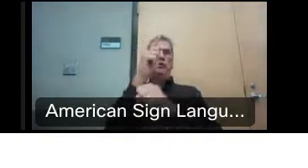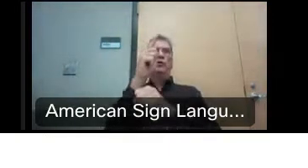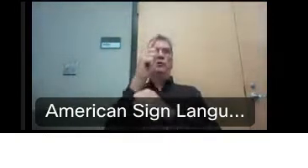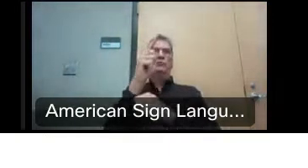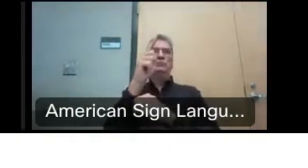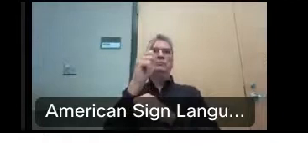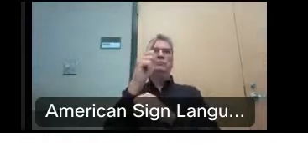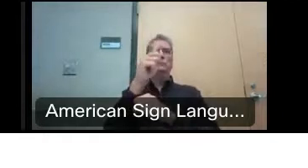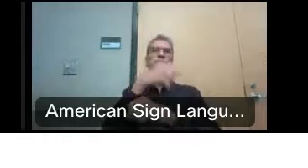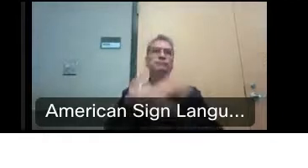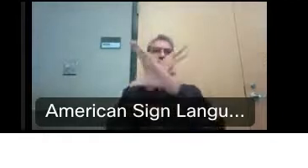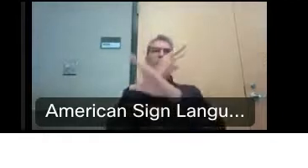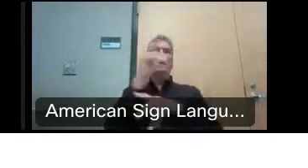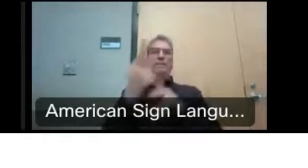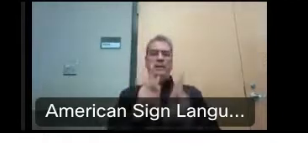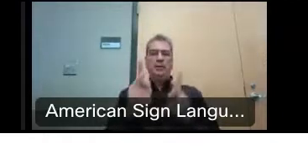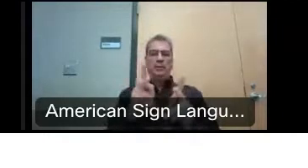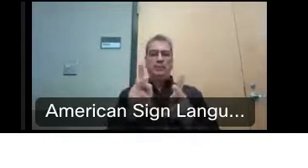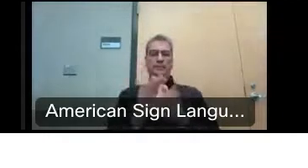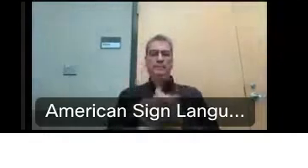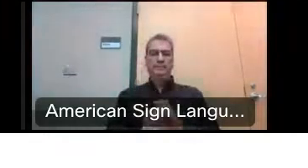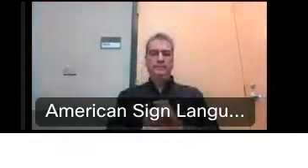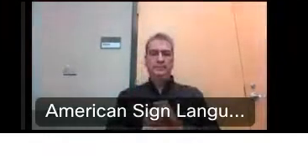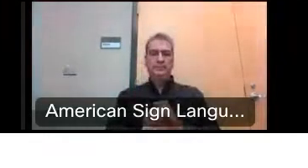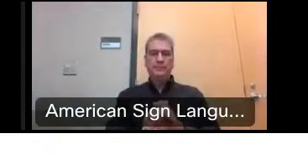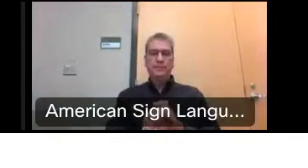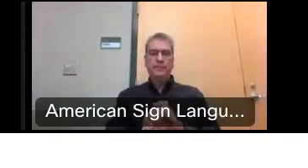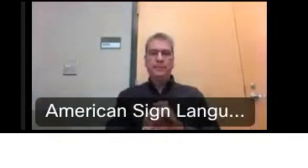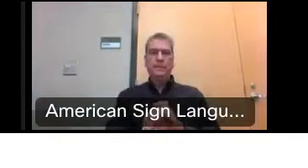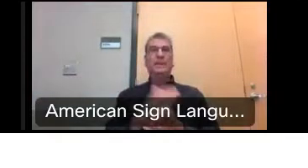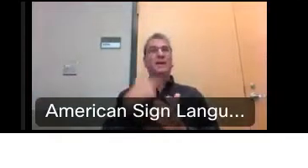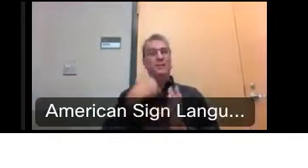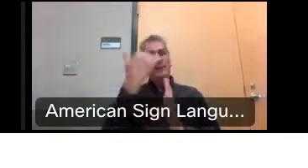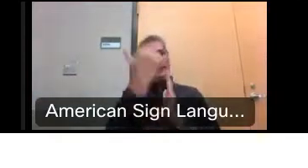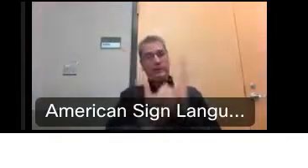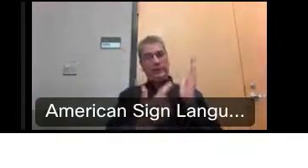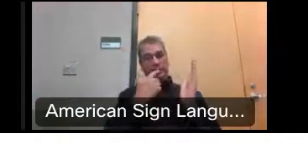can hear all the questions. A script actually says, please wait for the